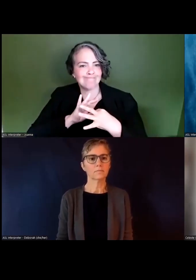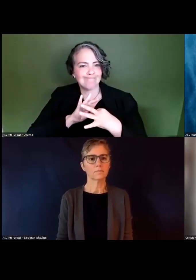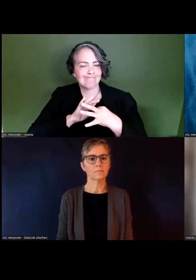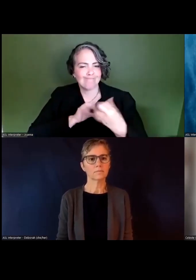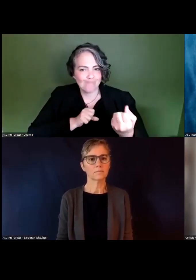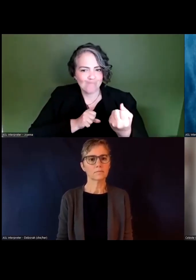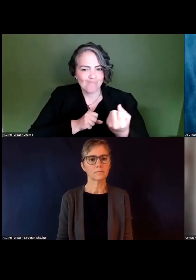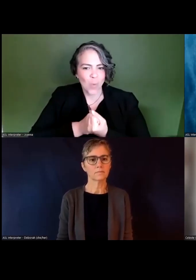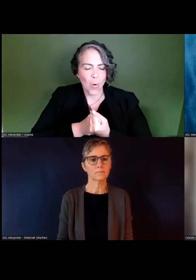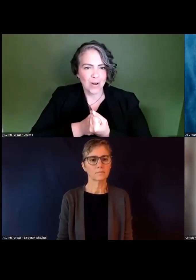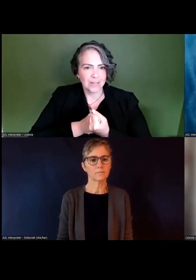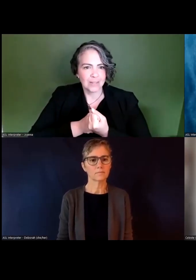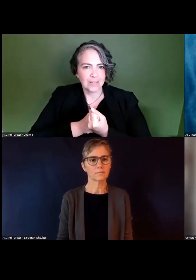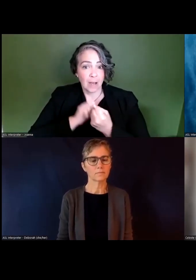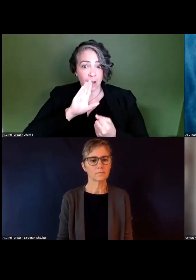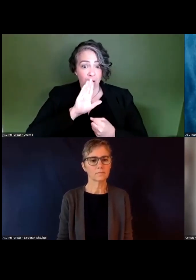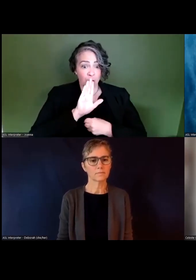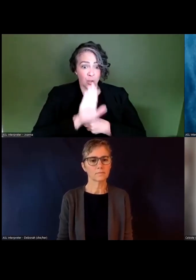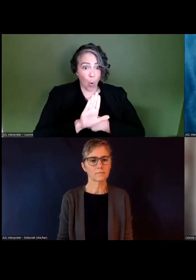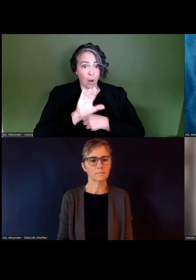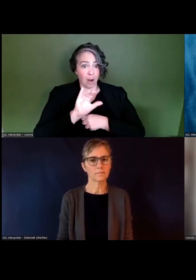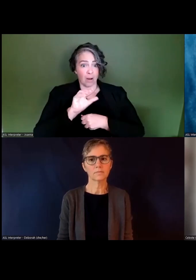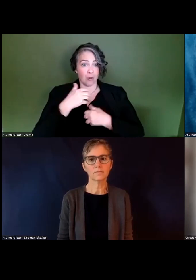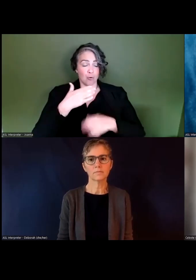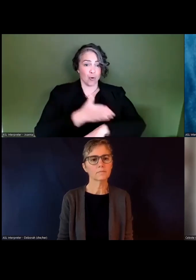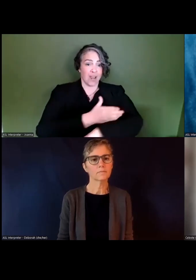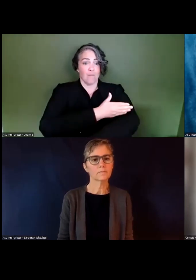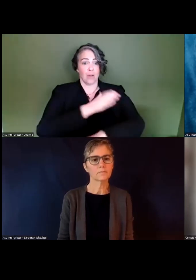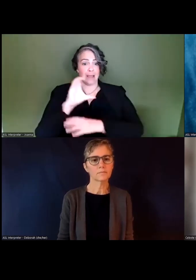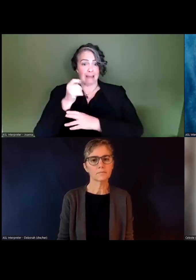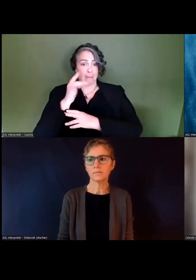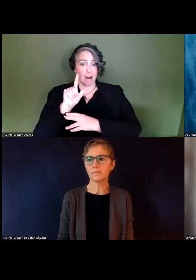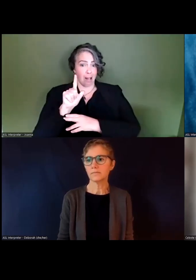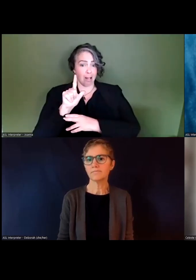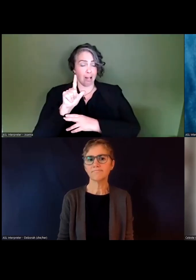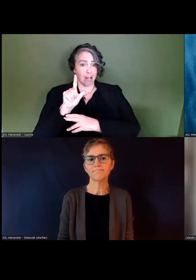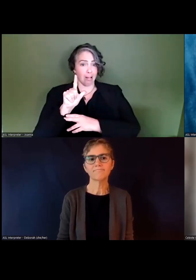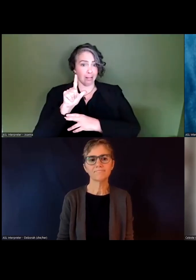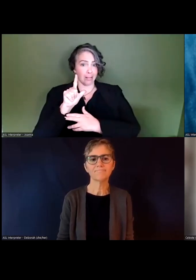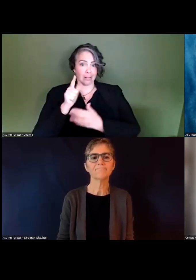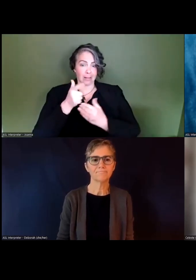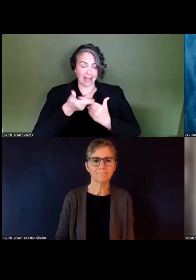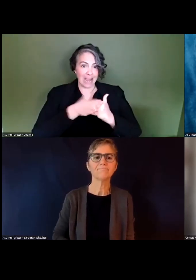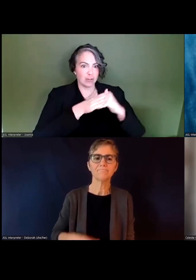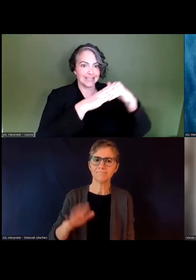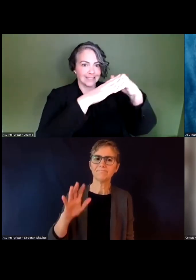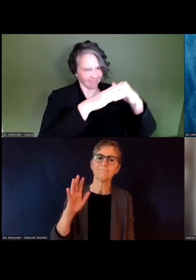harness their individual recovery capital. Scotty, thank you very much. Thank you, Val.